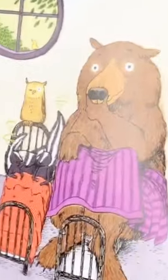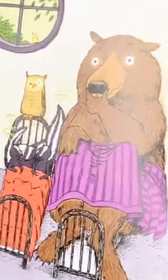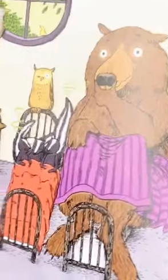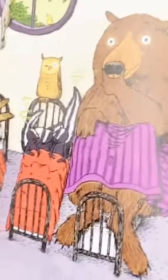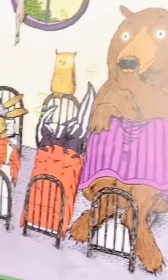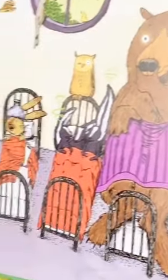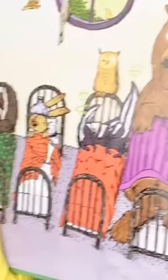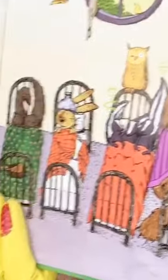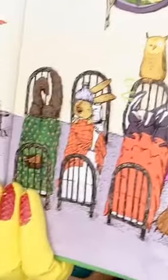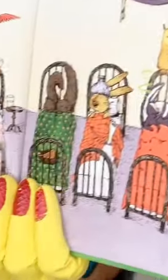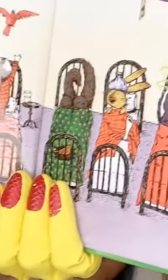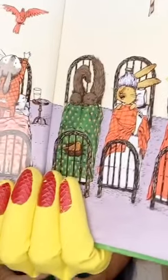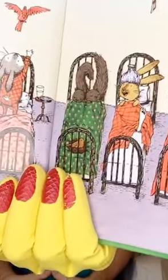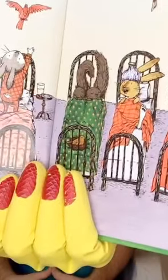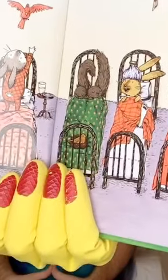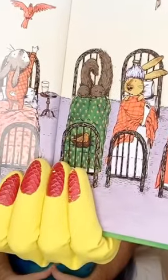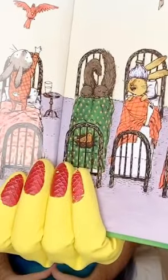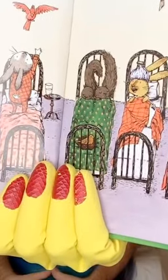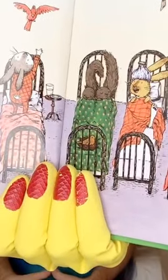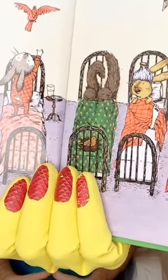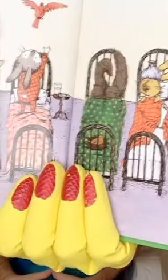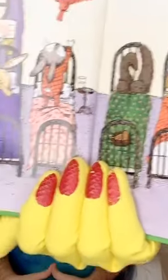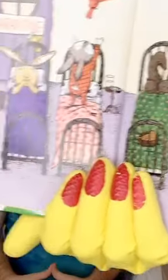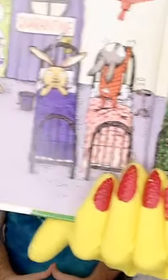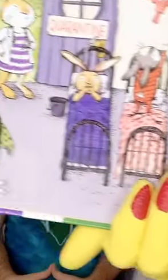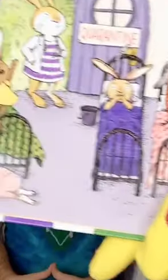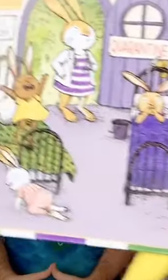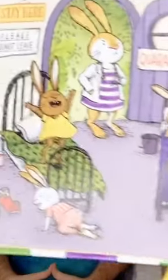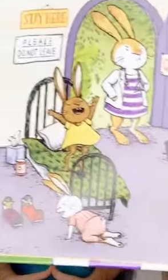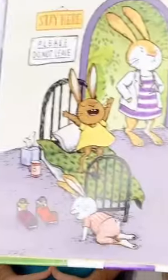keep all the sick people in a place away from everybody